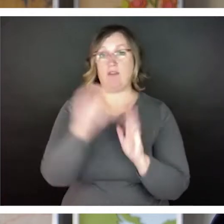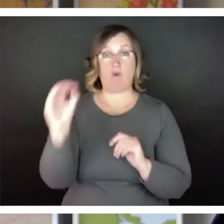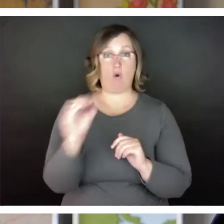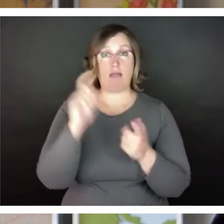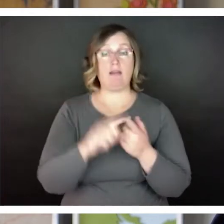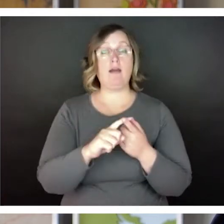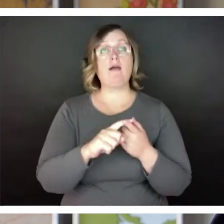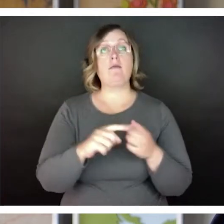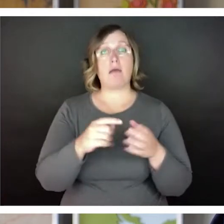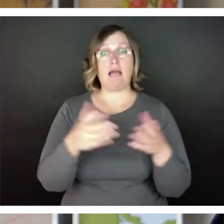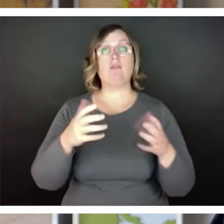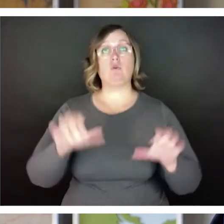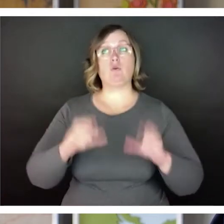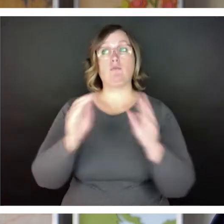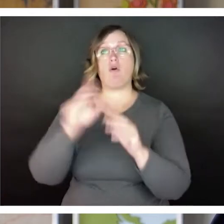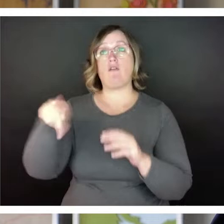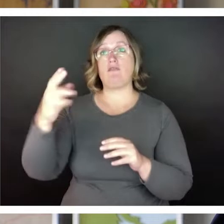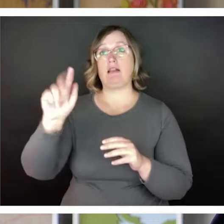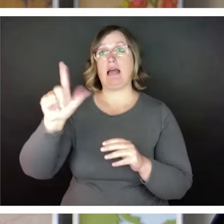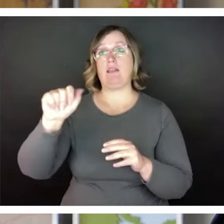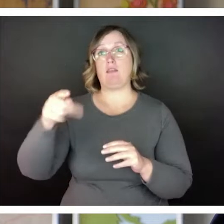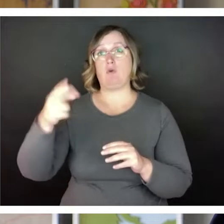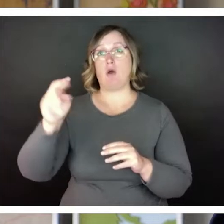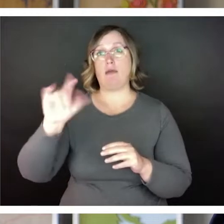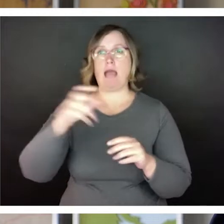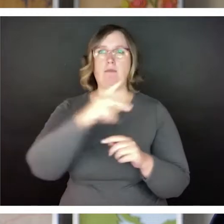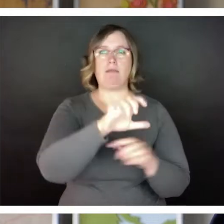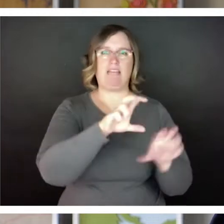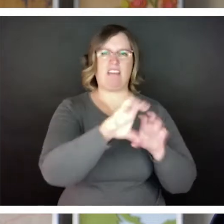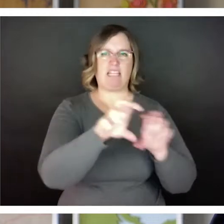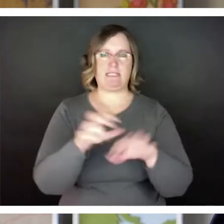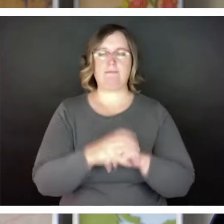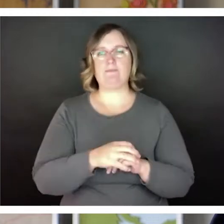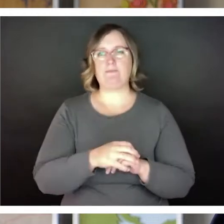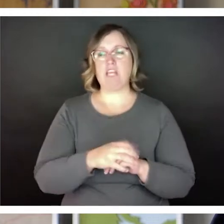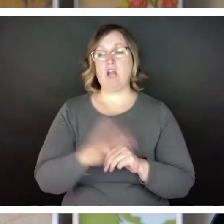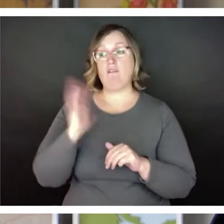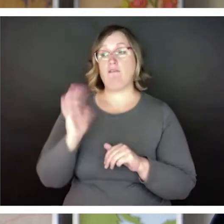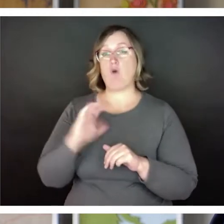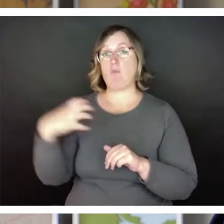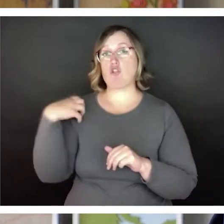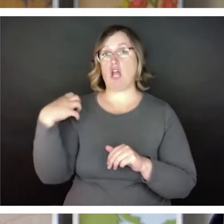to philanthropic and public investments. She is the former chair of the Oregon Investment Council